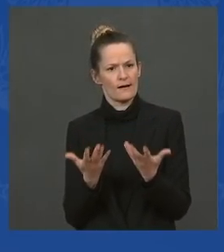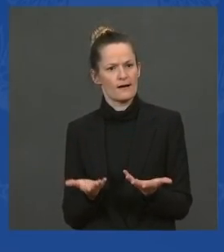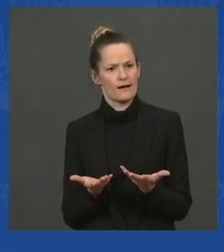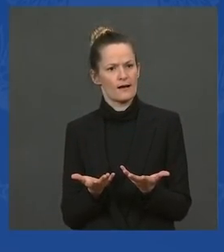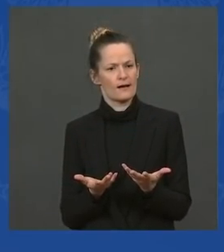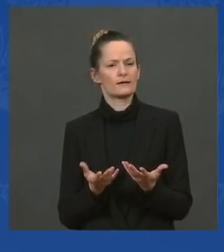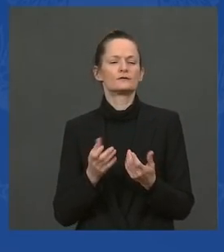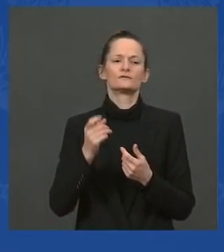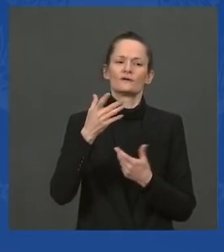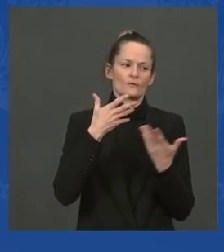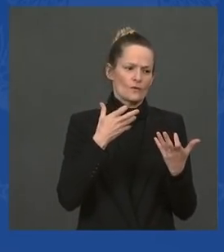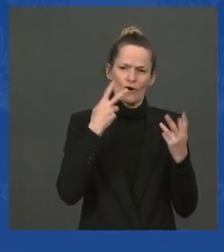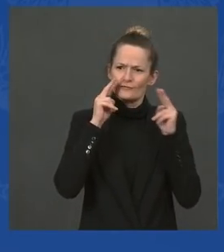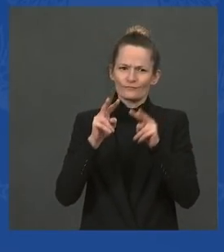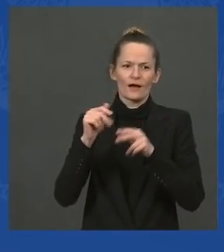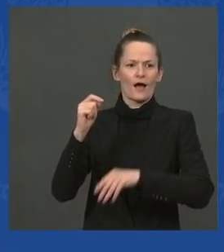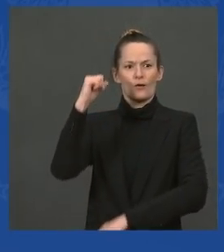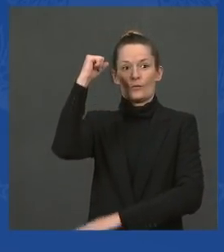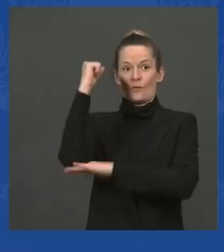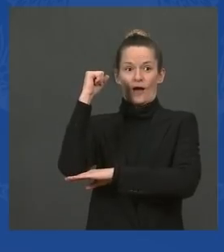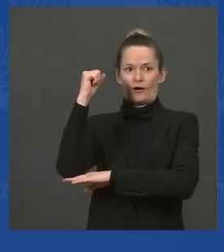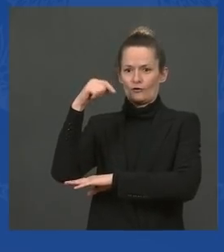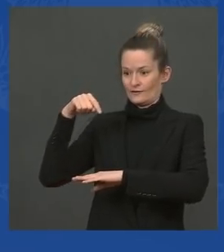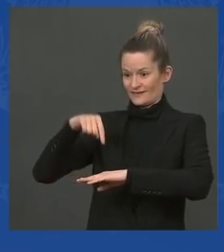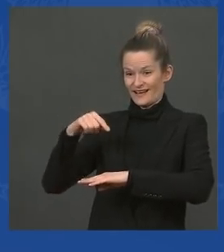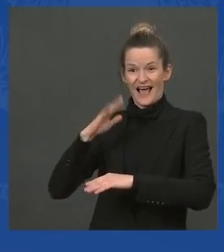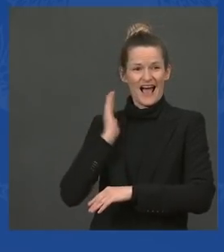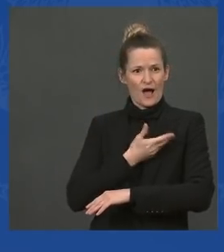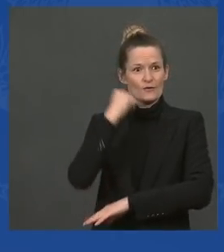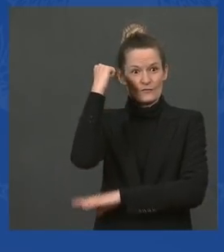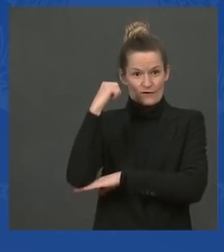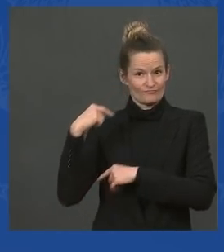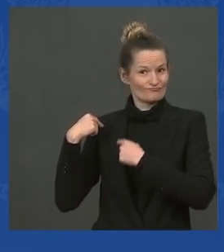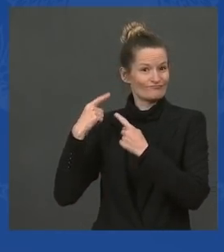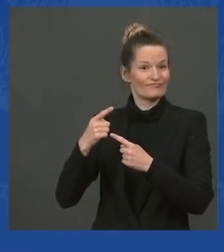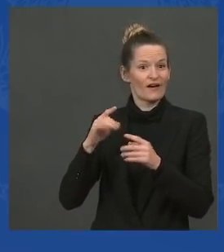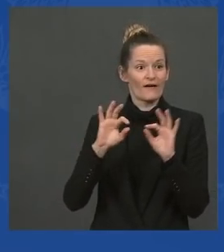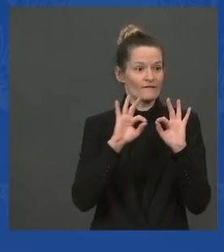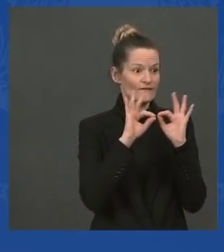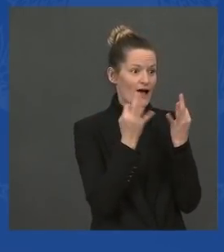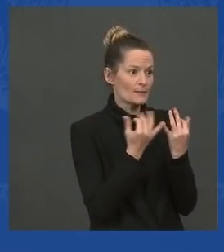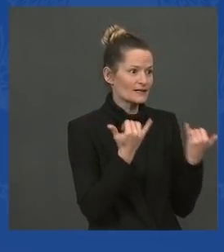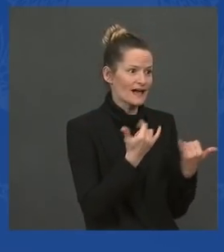our economy is bigger and our families have more money in their pockets than they did before the pandemic.